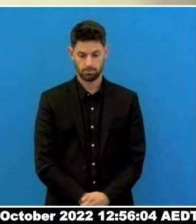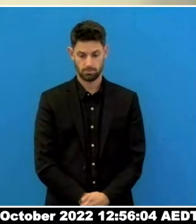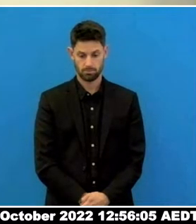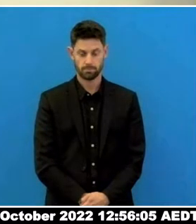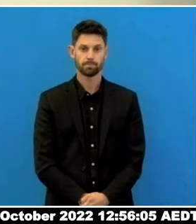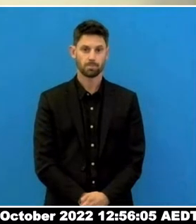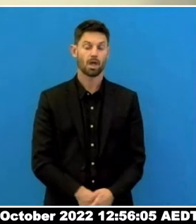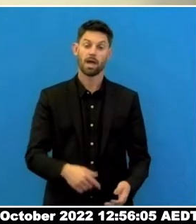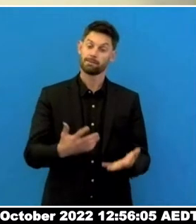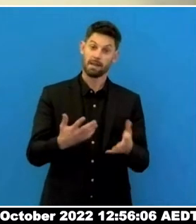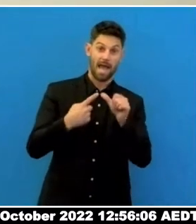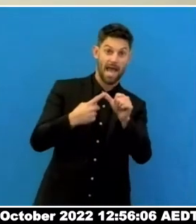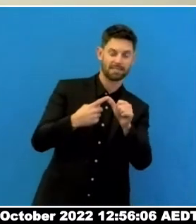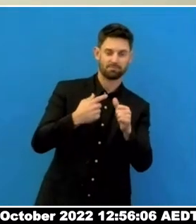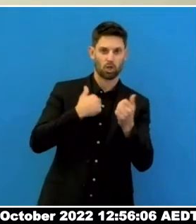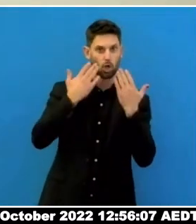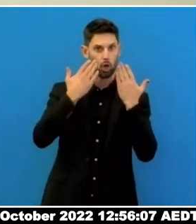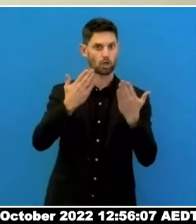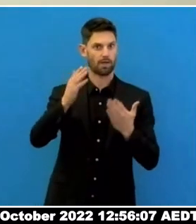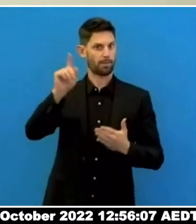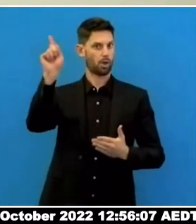Look, I'm not sure right at the moment how they are going.